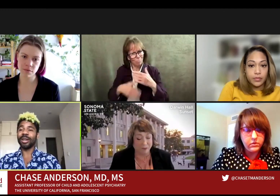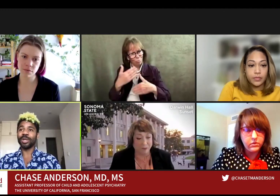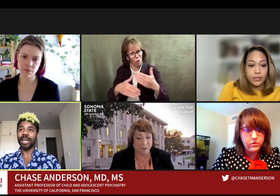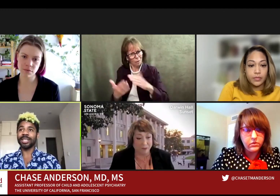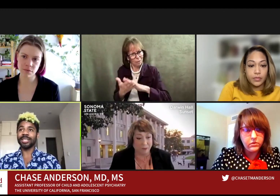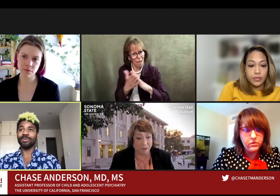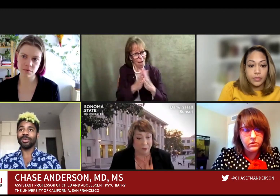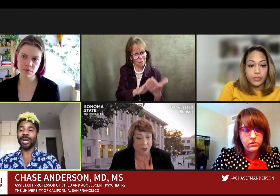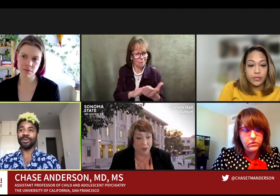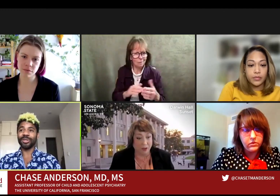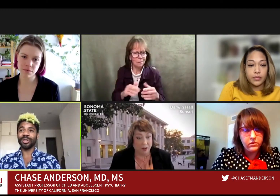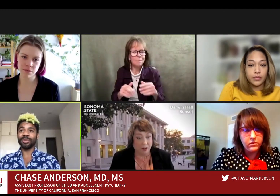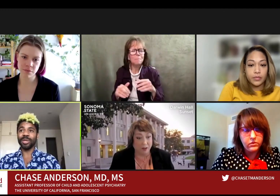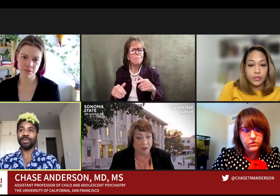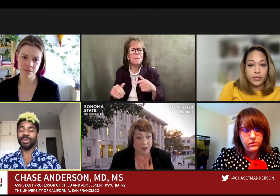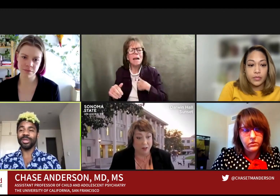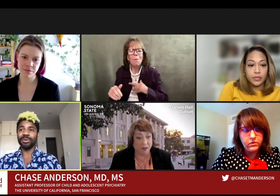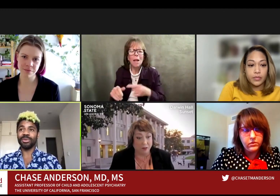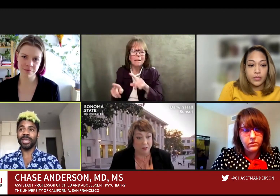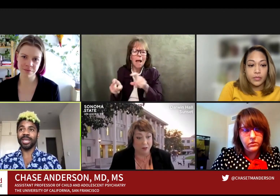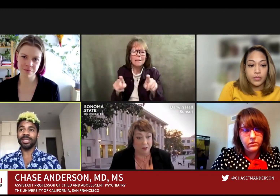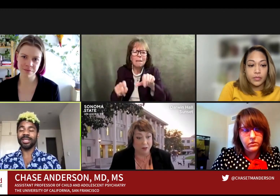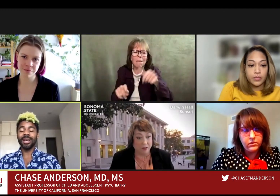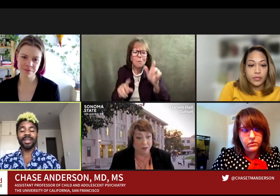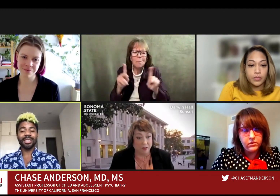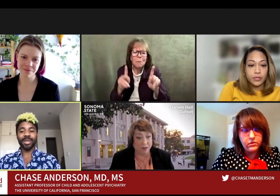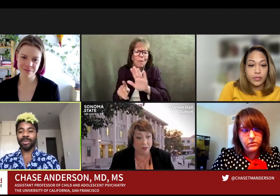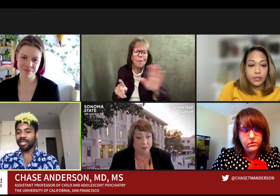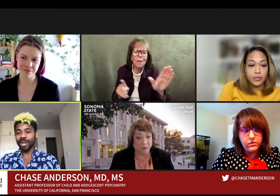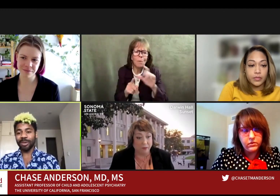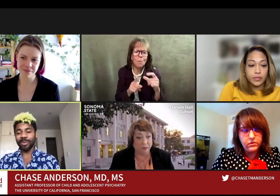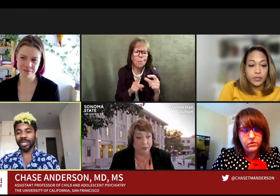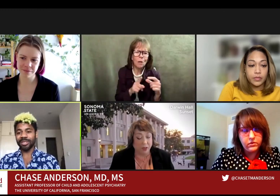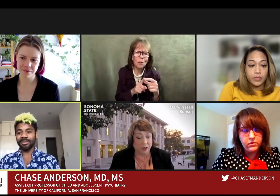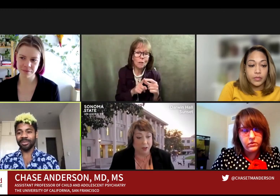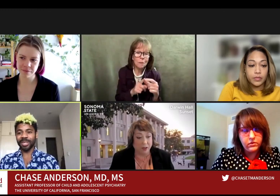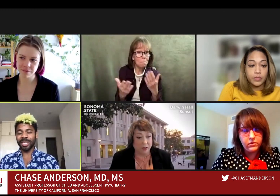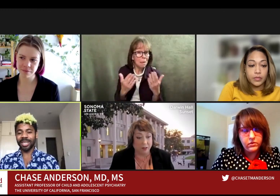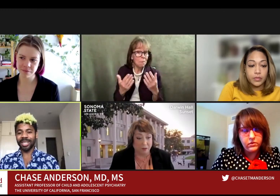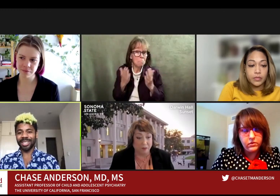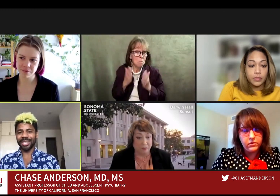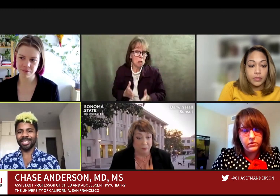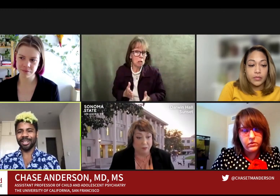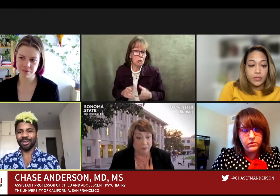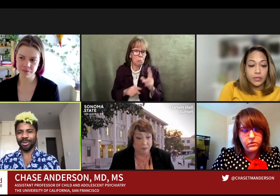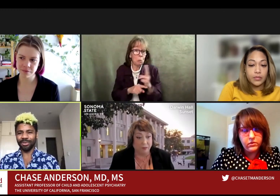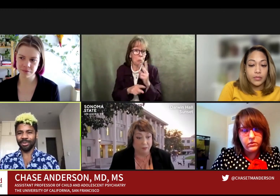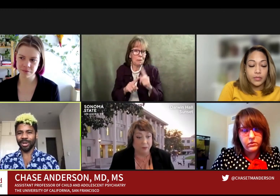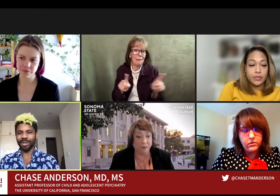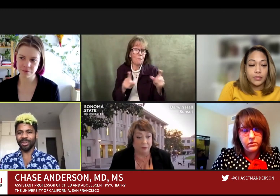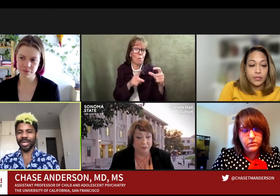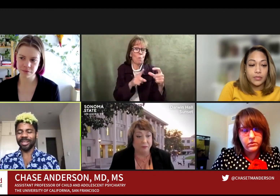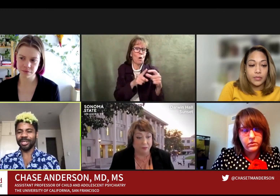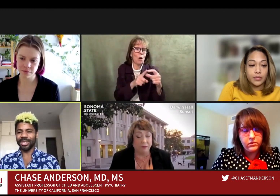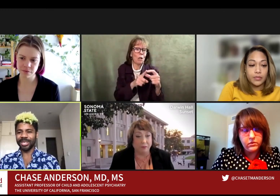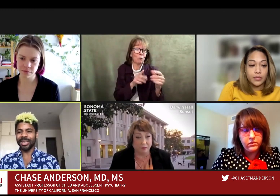other terms people use, because somebody might describe themselves differently. And I think that's another beautiful part of our language is,